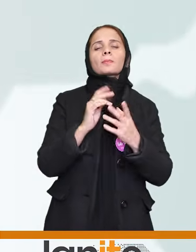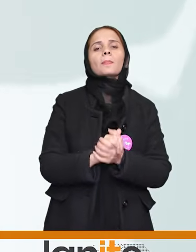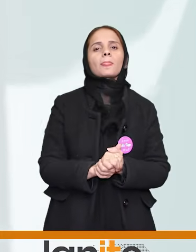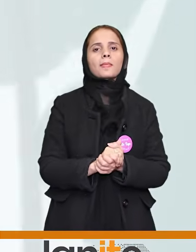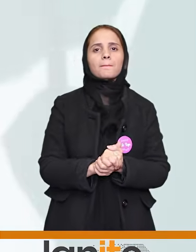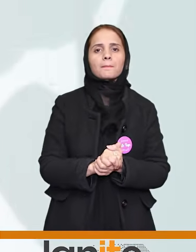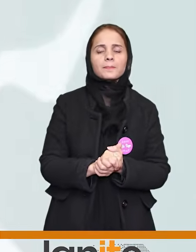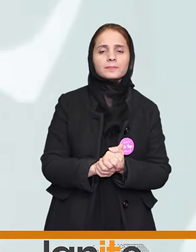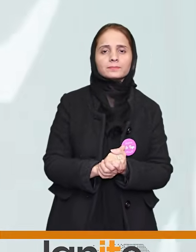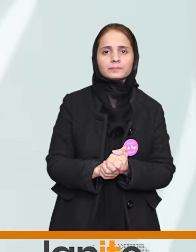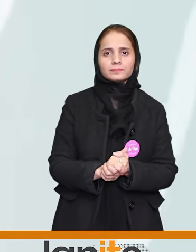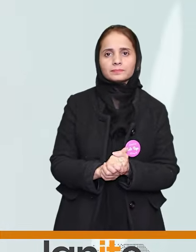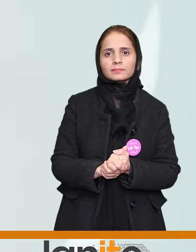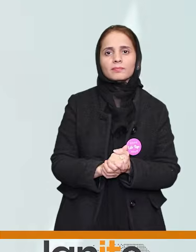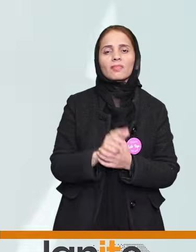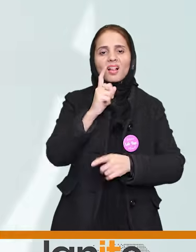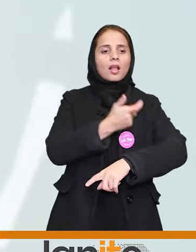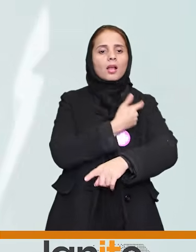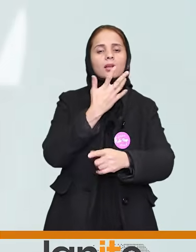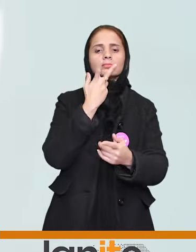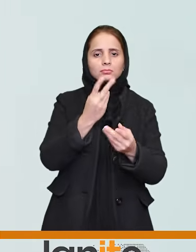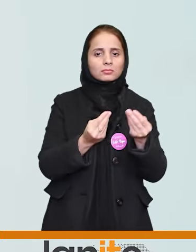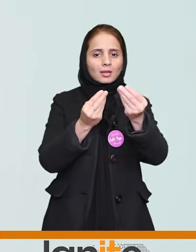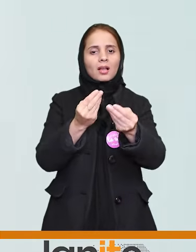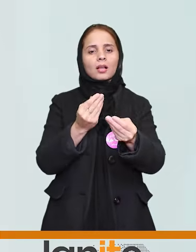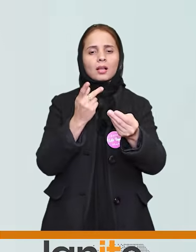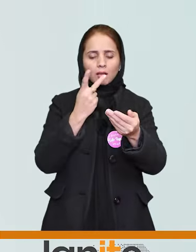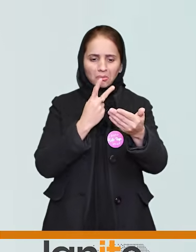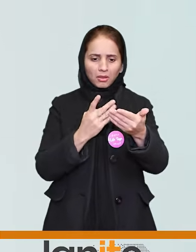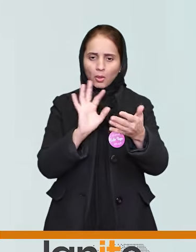then he will be able to treat him after looking at the prescription and his medical report.